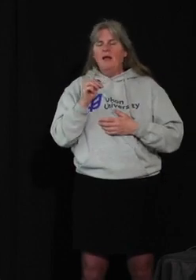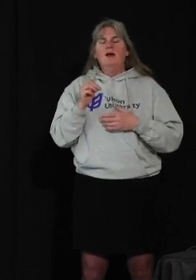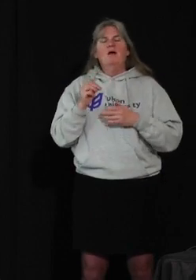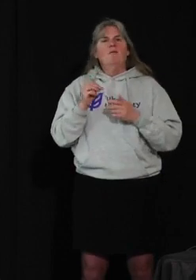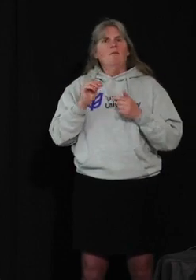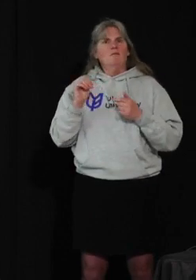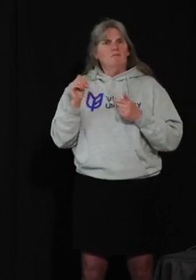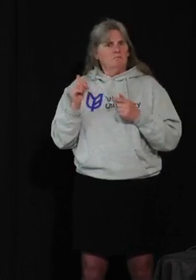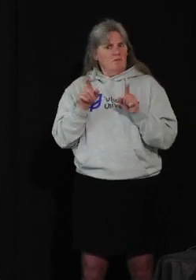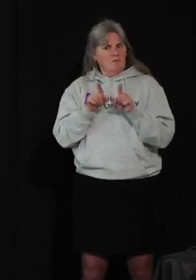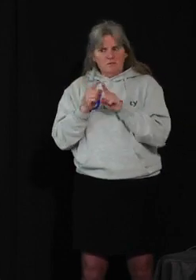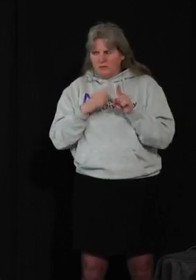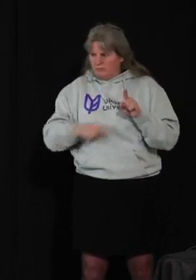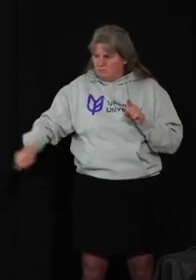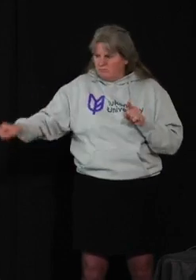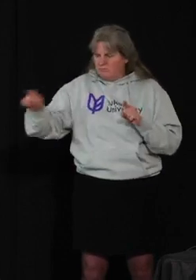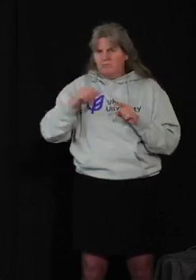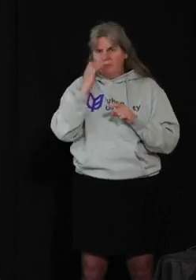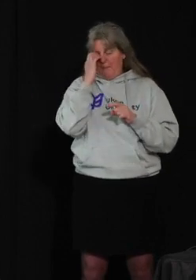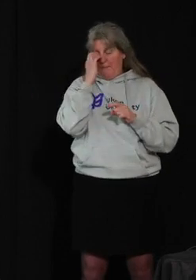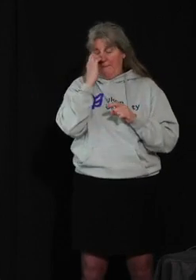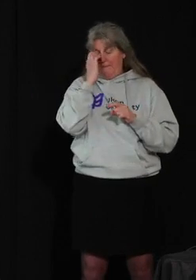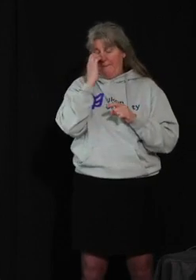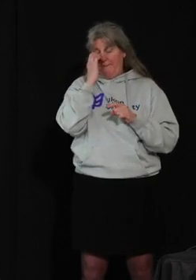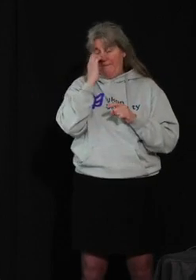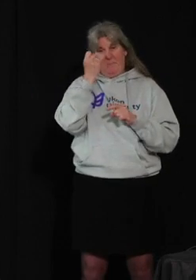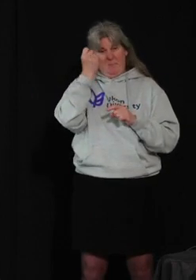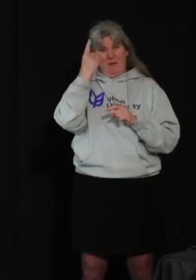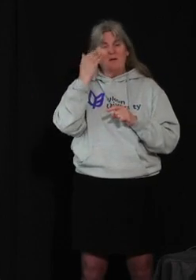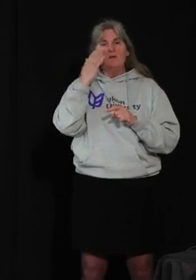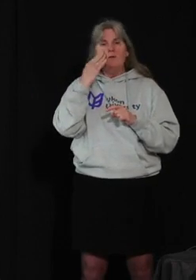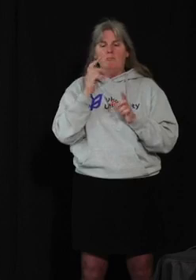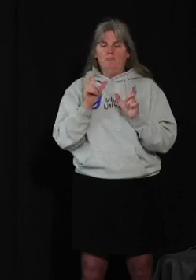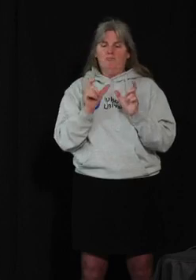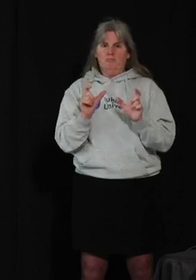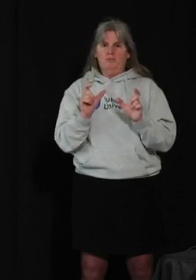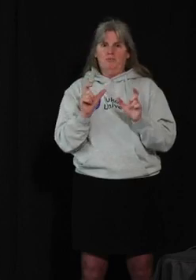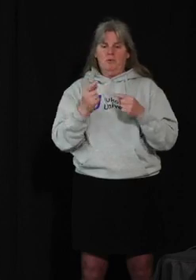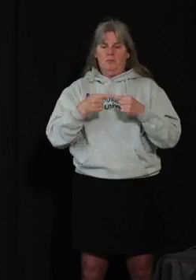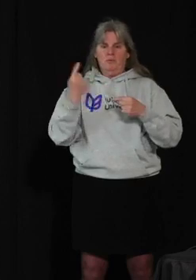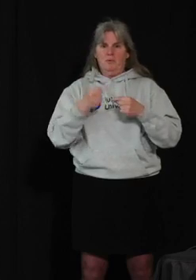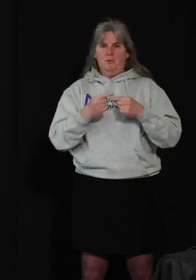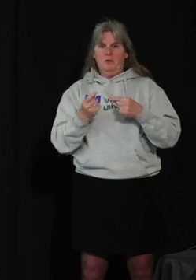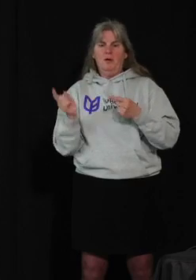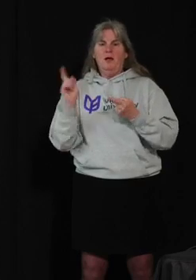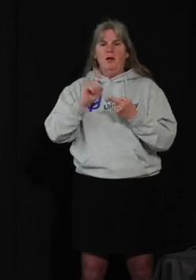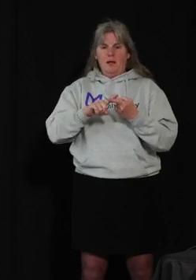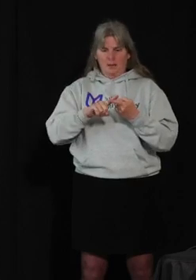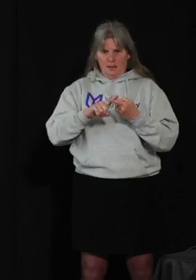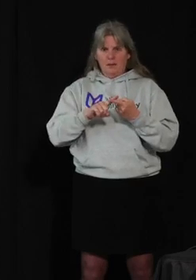Minister and Deputy Prime Minister. As you know, the borders have been extended-- the provisions